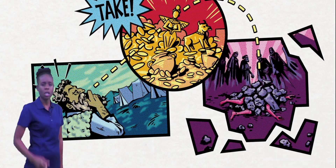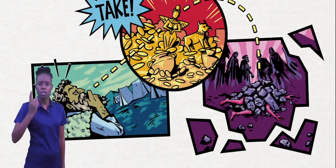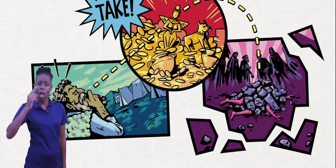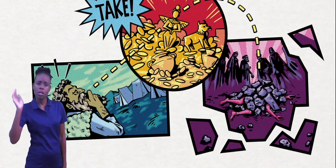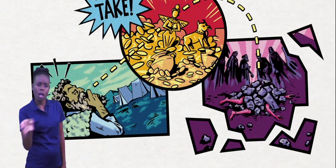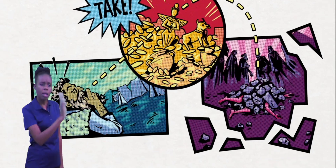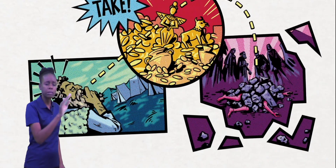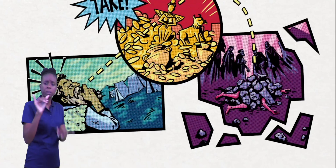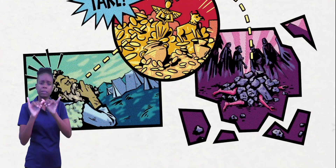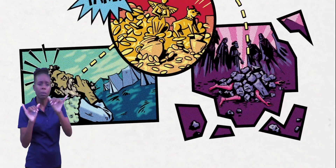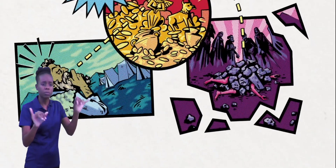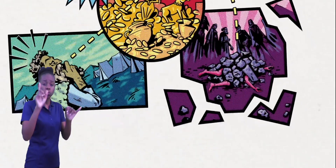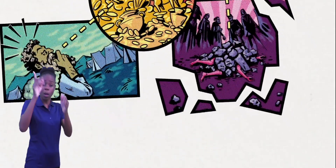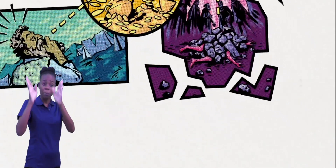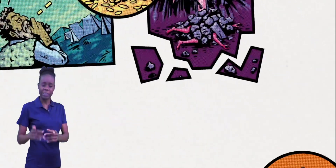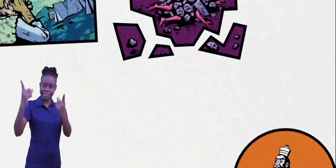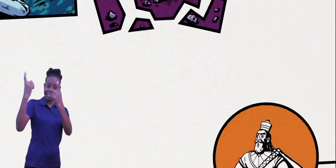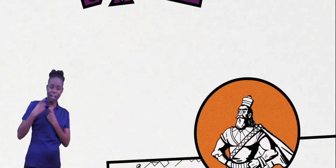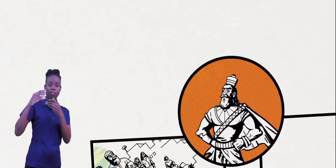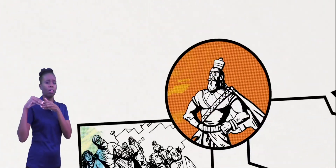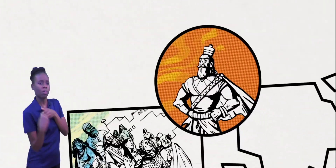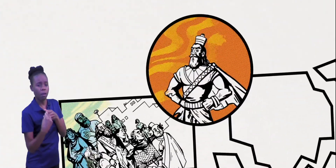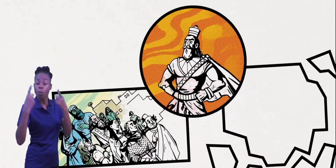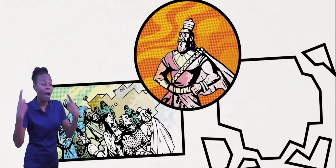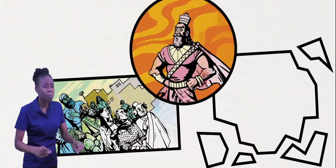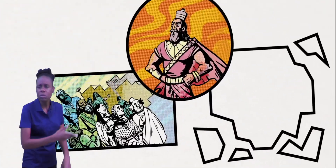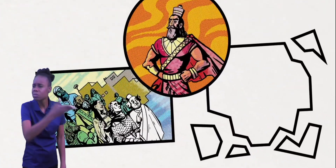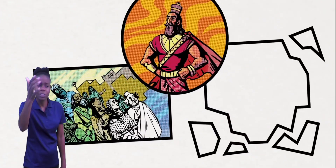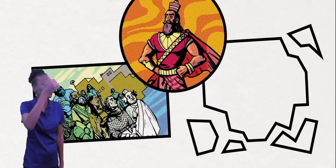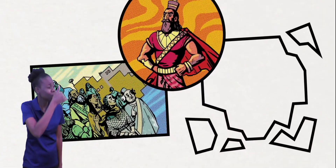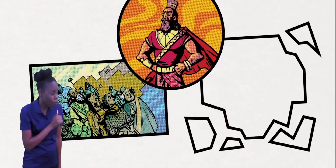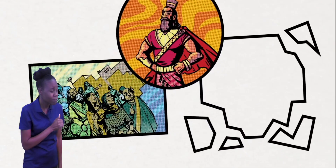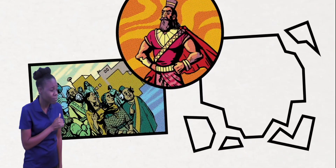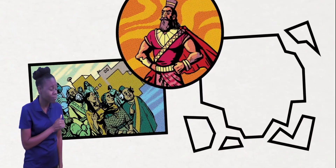This pattern highlights how one person’s temptation can create suffering for many people.